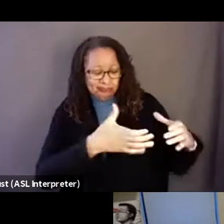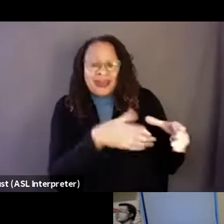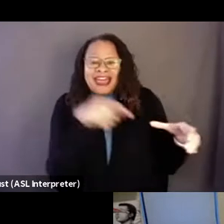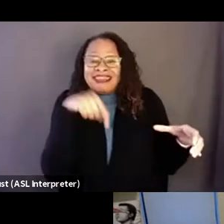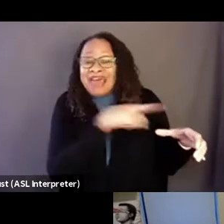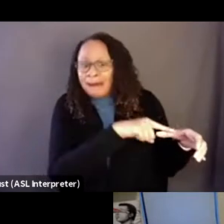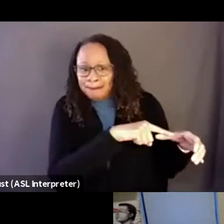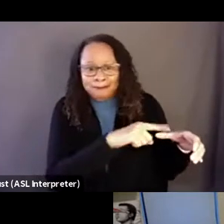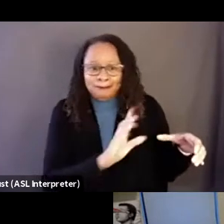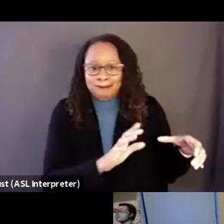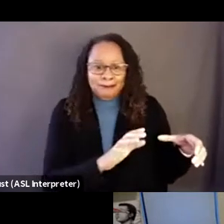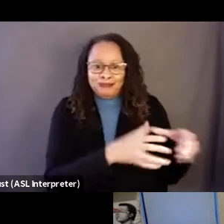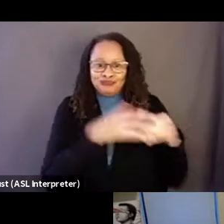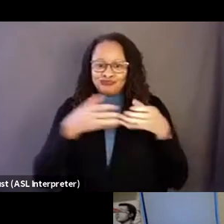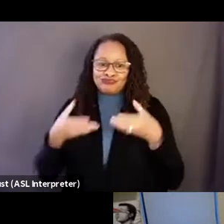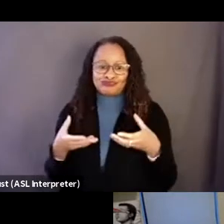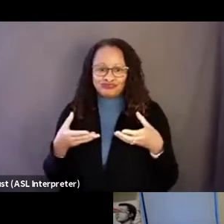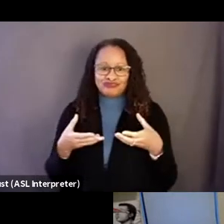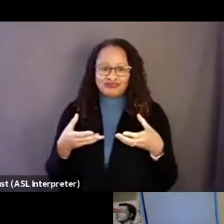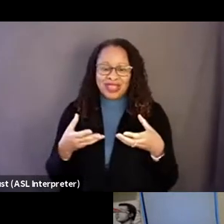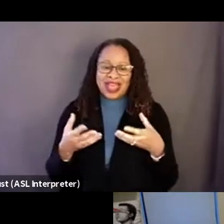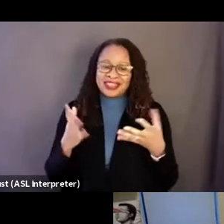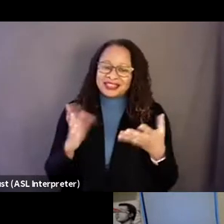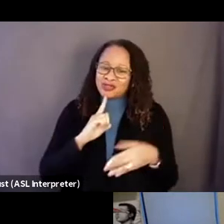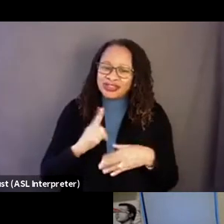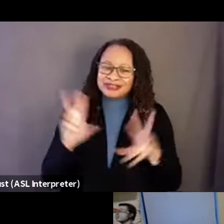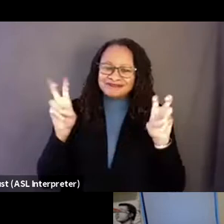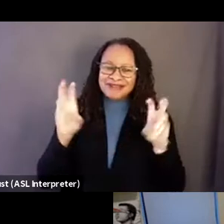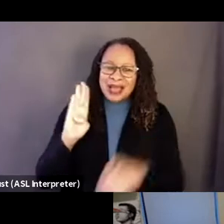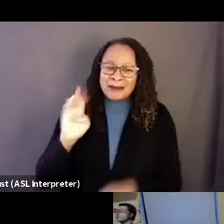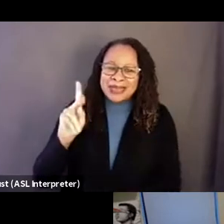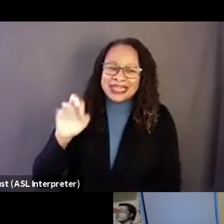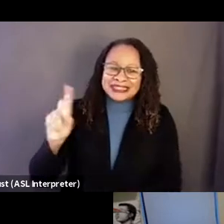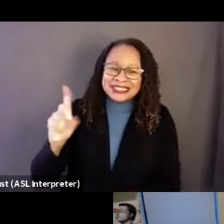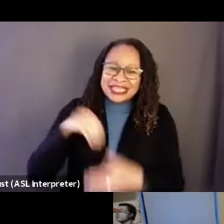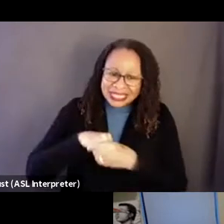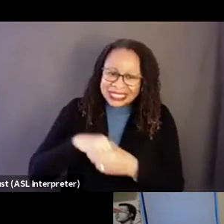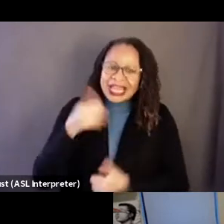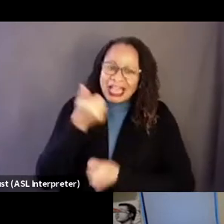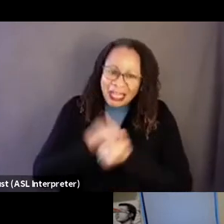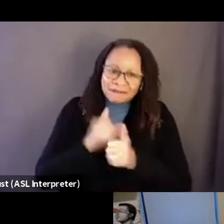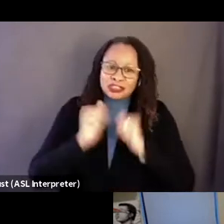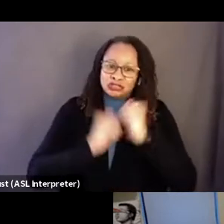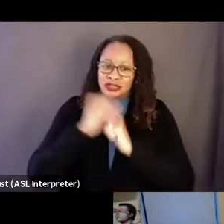These people are actually baked in through every structure and every system of the United States.